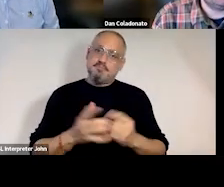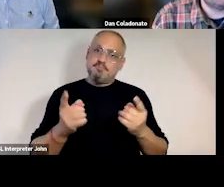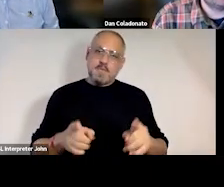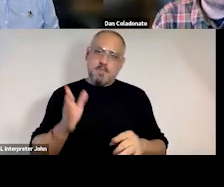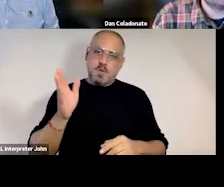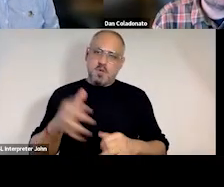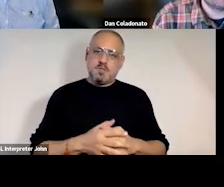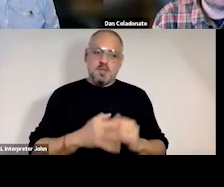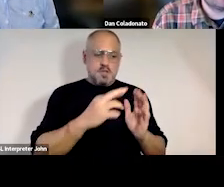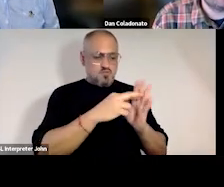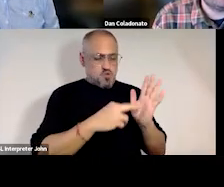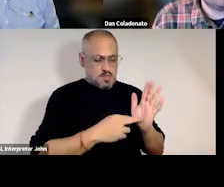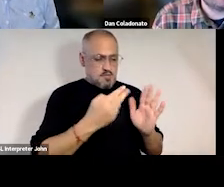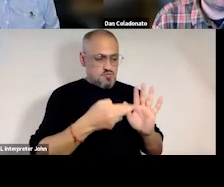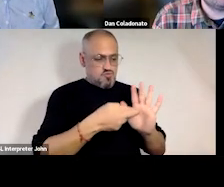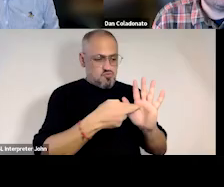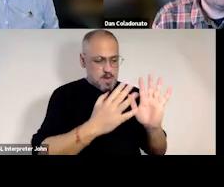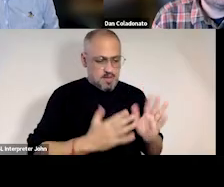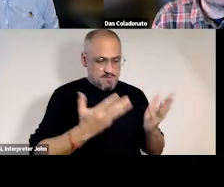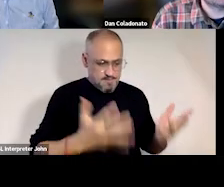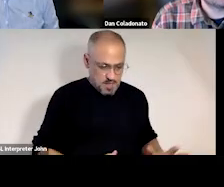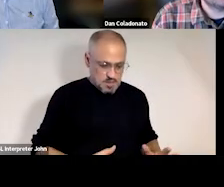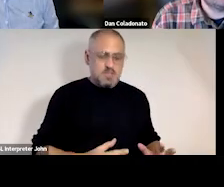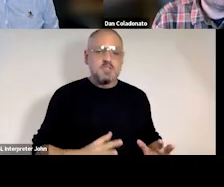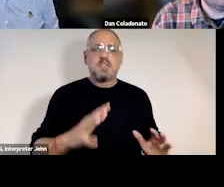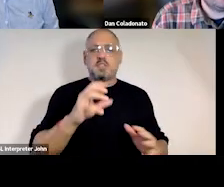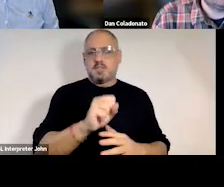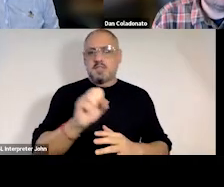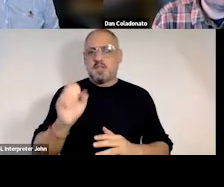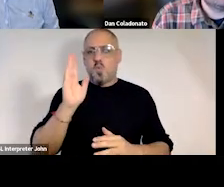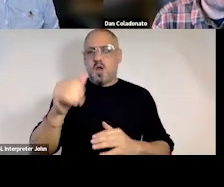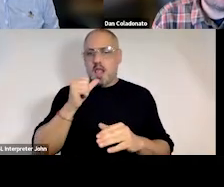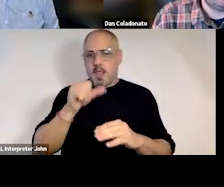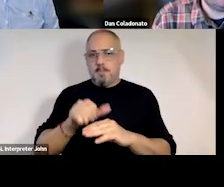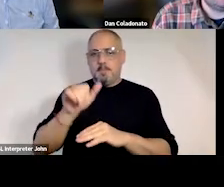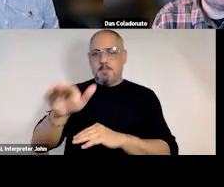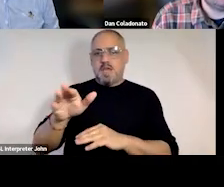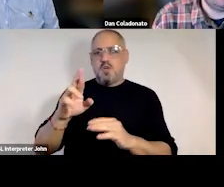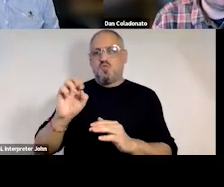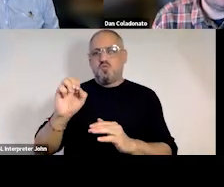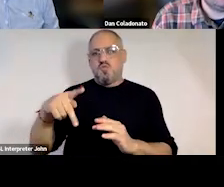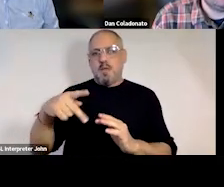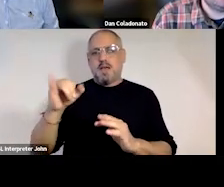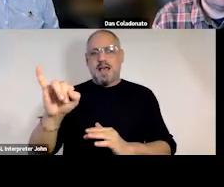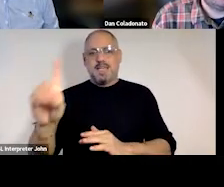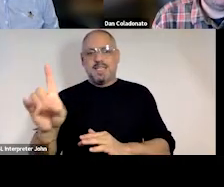after you get registered as a representative, Social Security will mail you a rep ID that's unique to you,